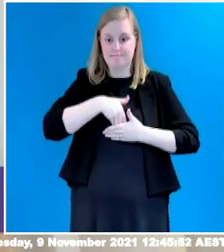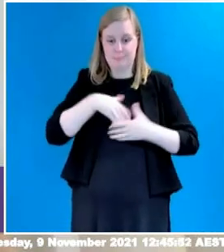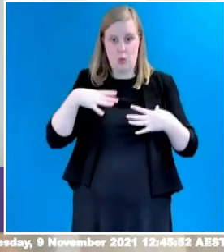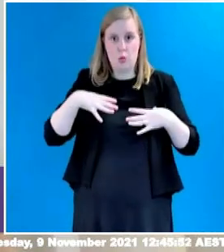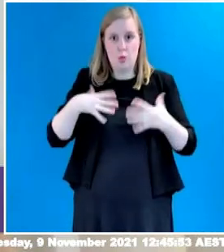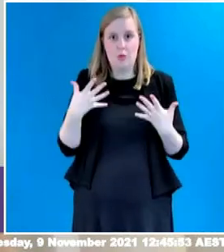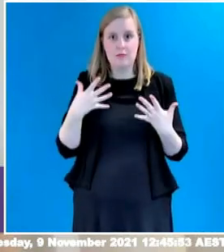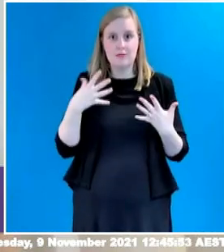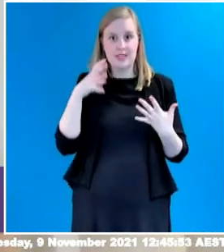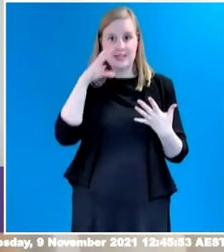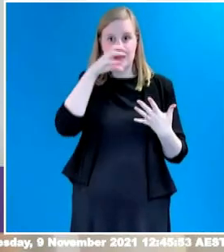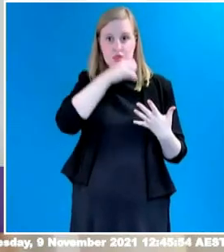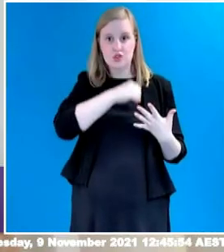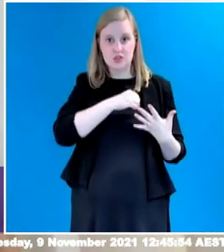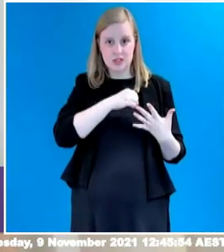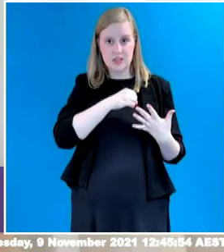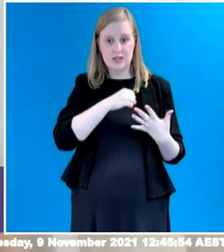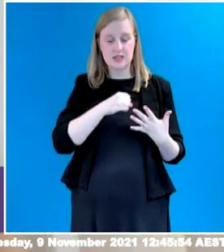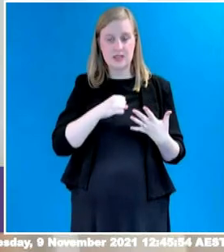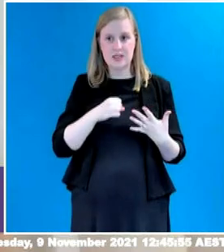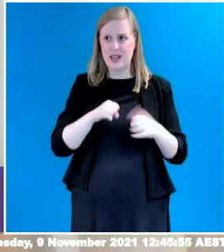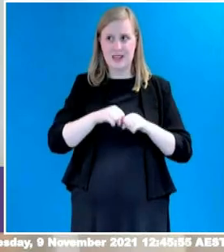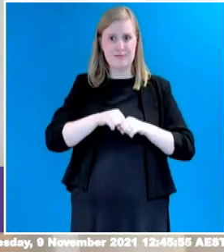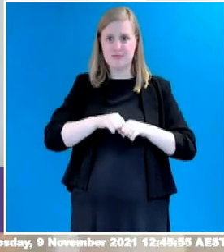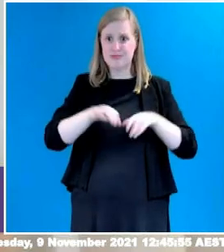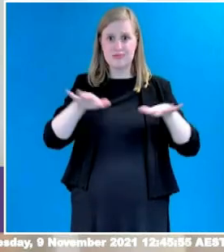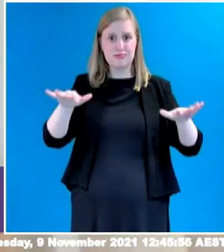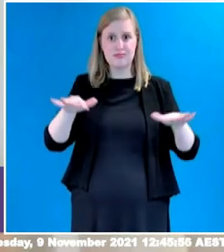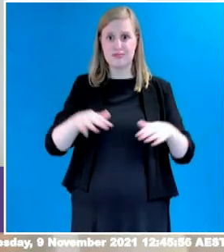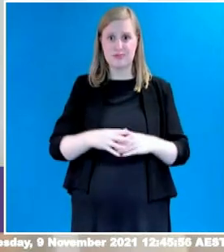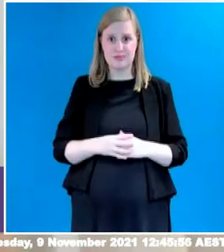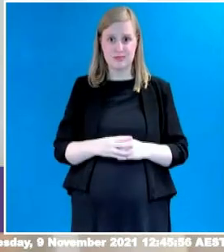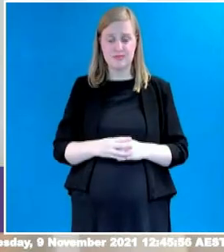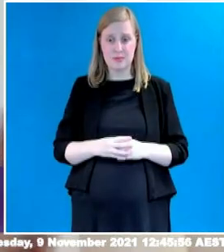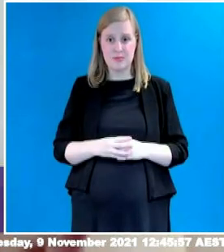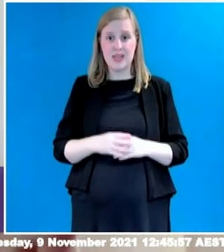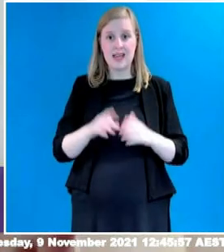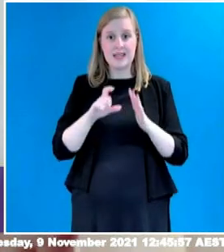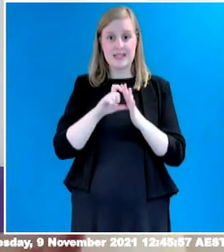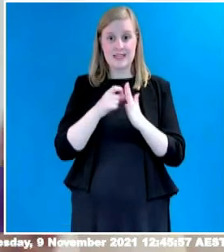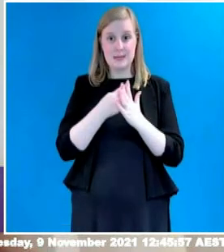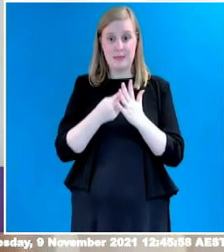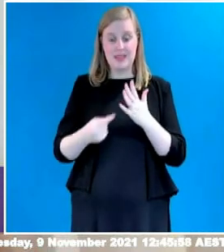We get examples coming to us at the Disability Leadership Institute all the time.